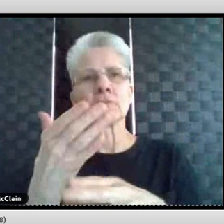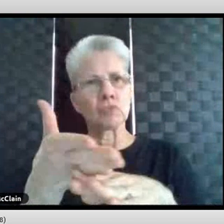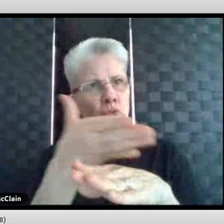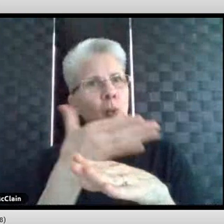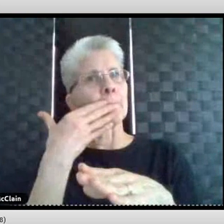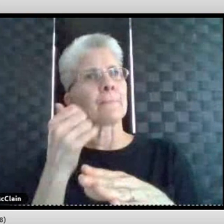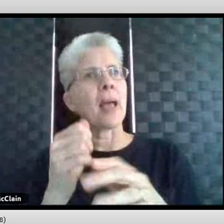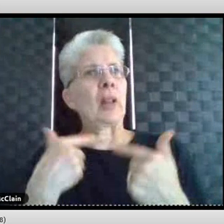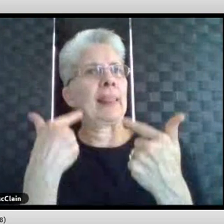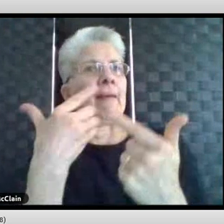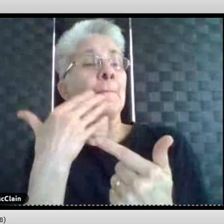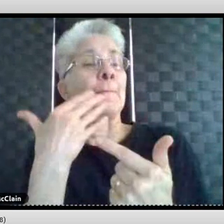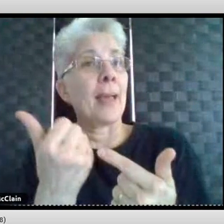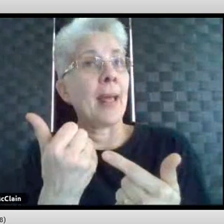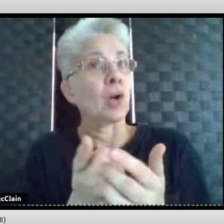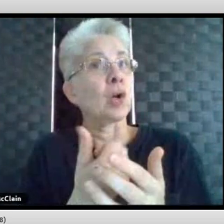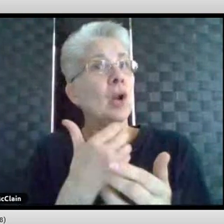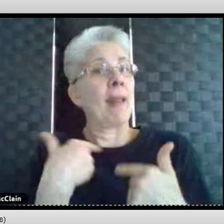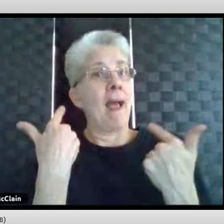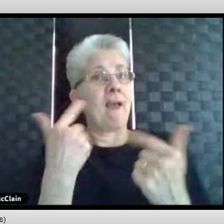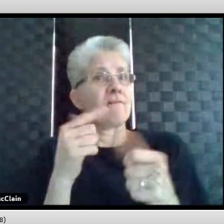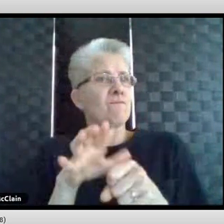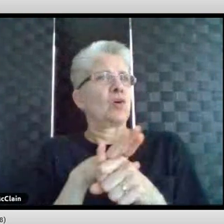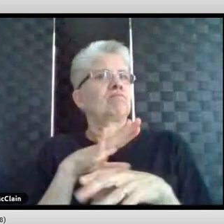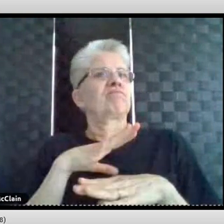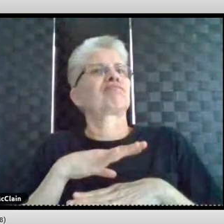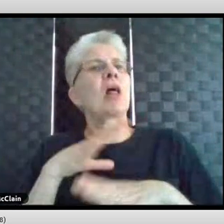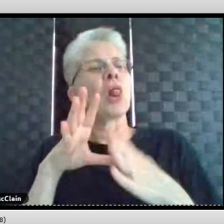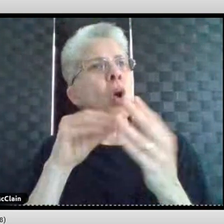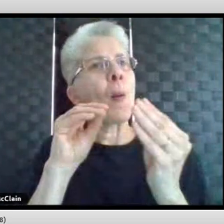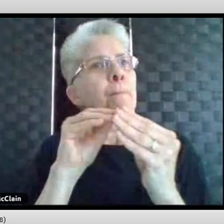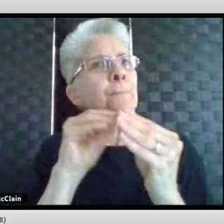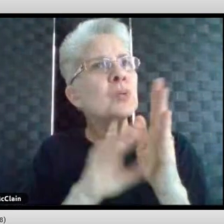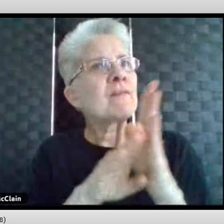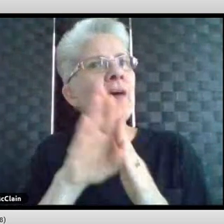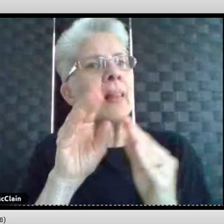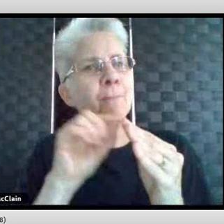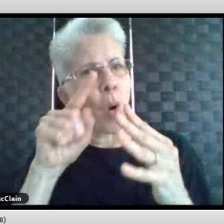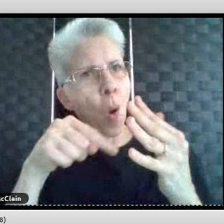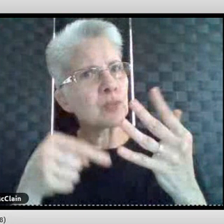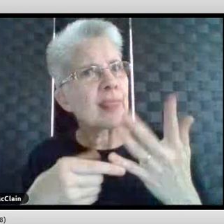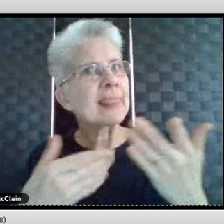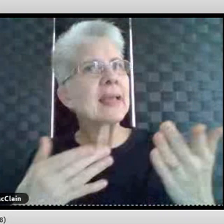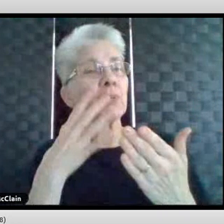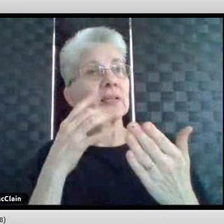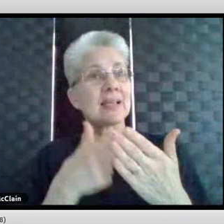live a richer life, a fuller life, learn more, develop more, all those kinds of things?" because that's what we're talking about here.